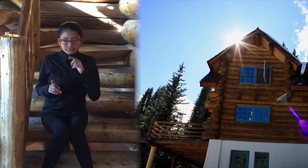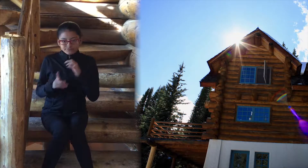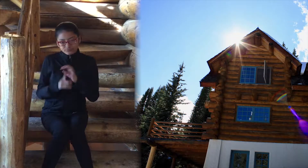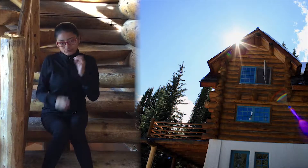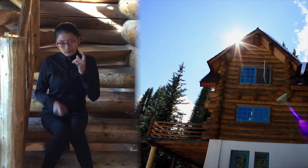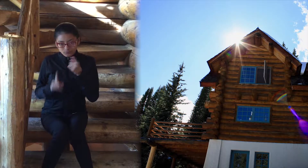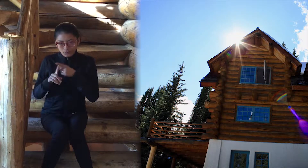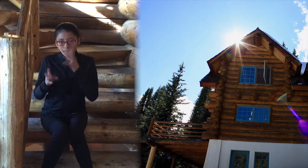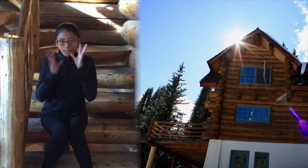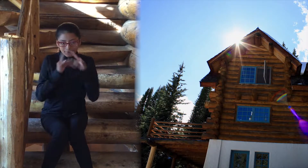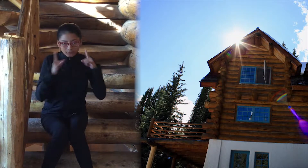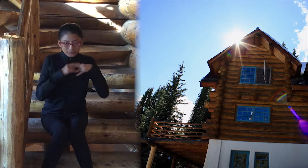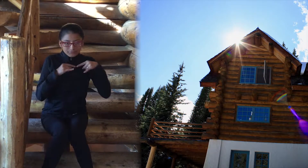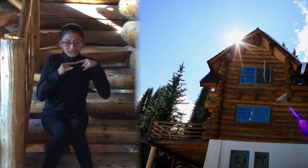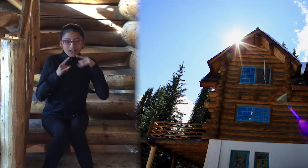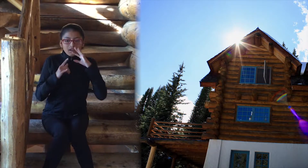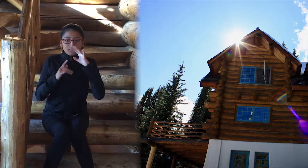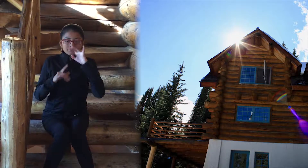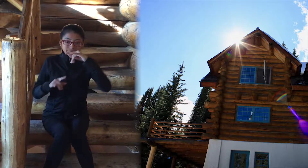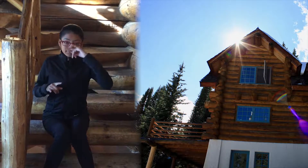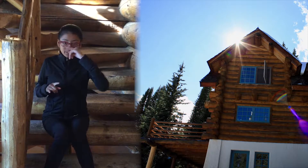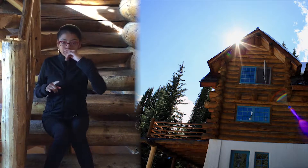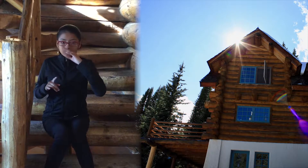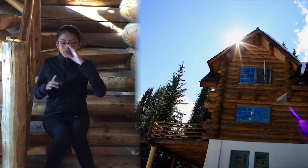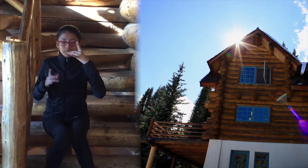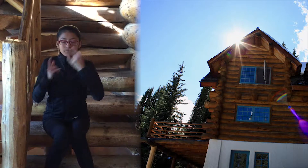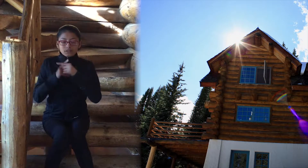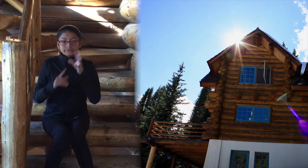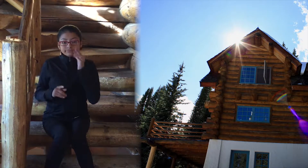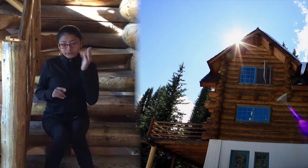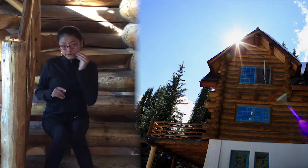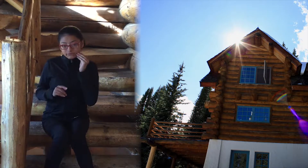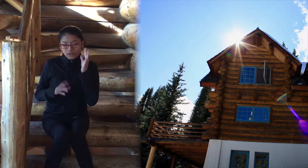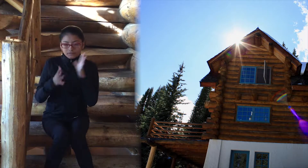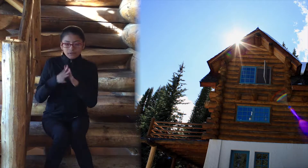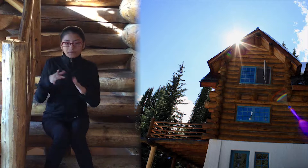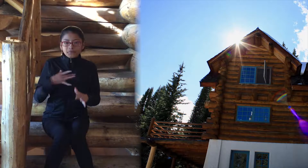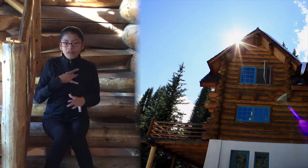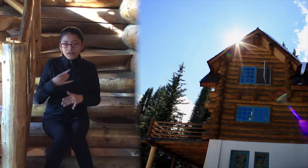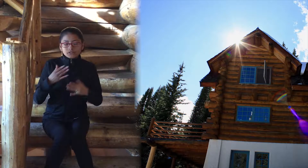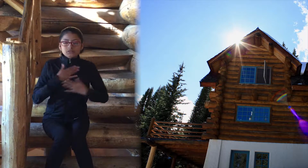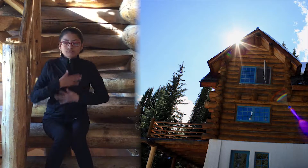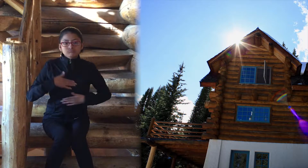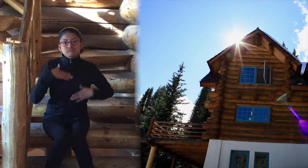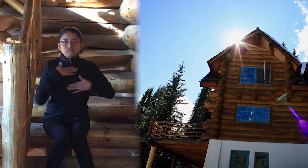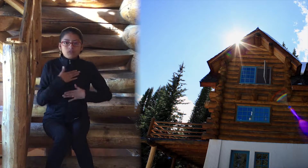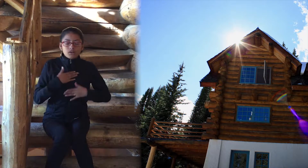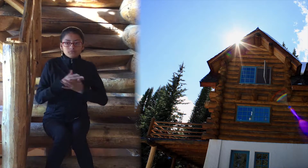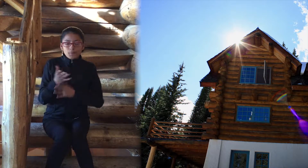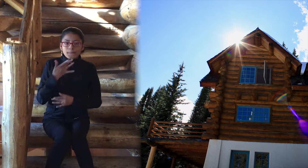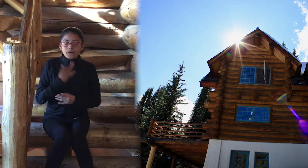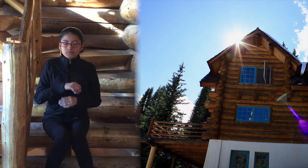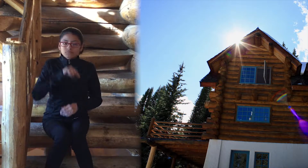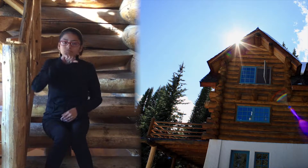I loved coming here to the cabin to camp. All the kids got together. We really, really liked being here.